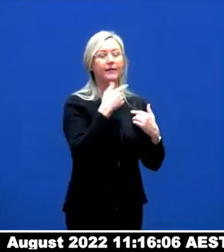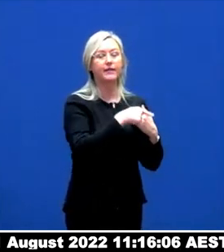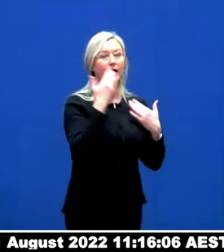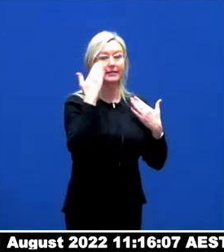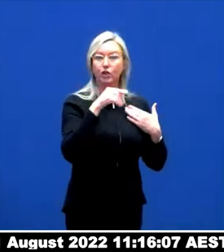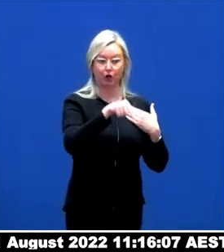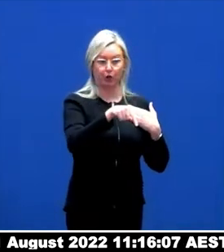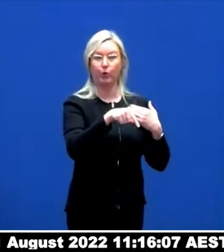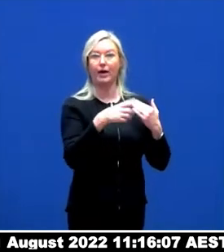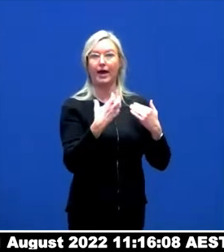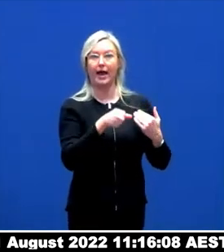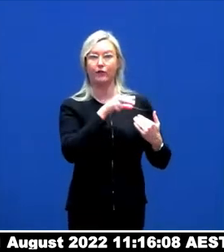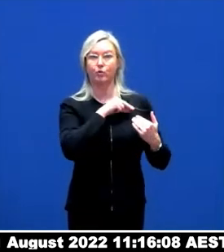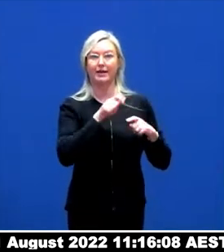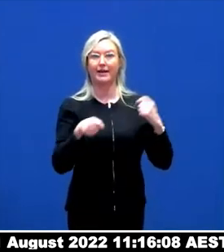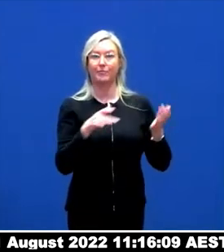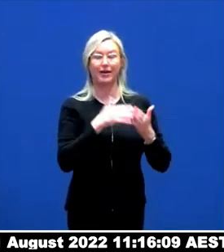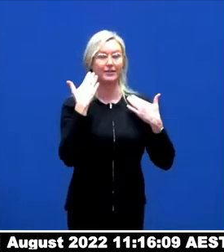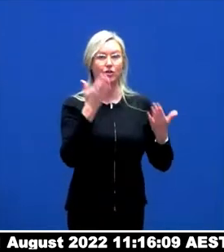Newtown. MS EASTMAN: How did you come to be living at the boarding house?